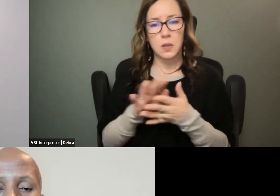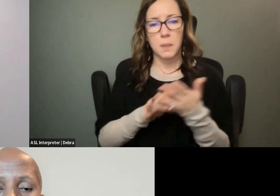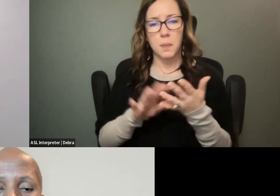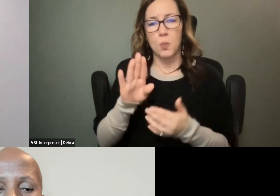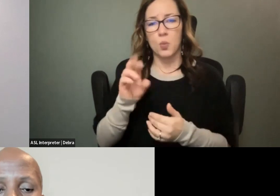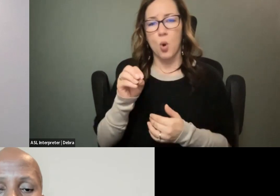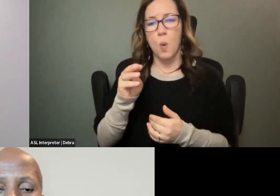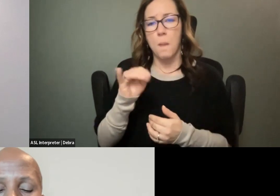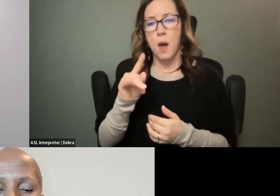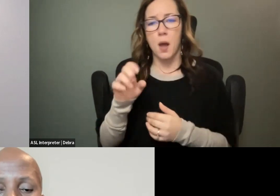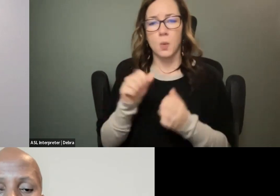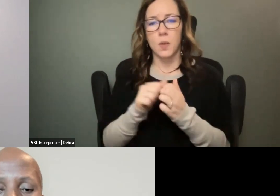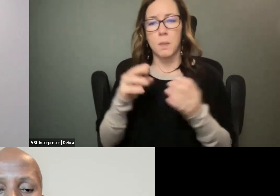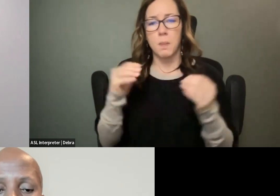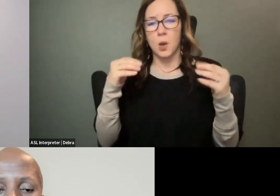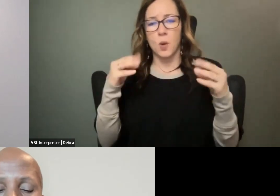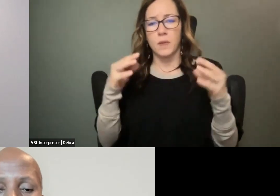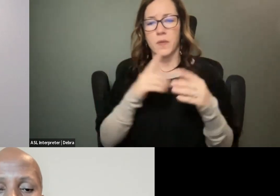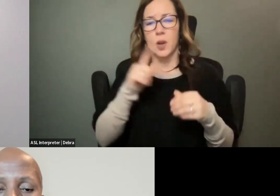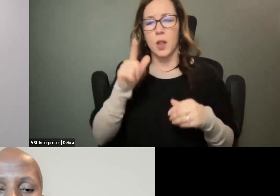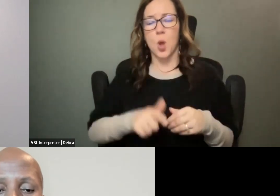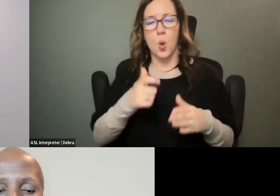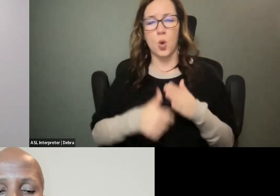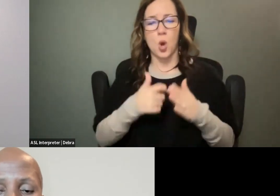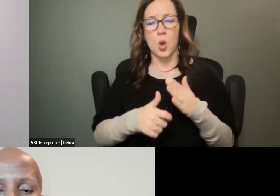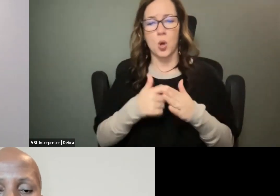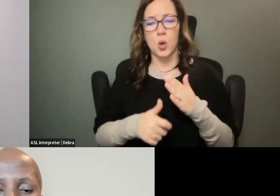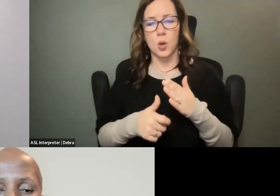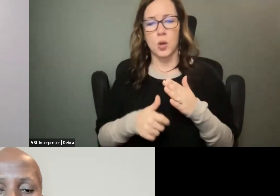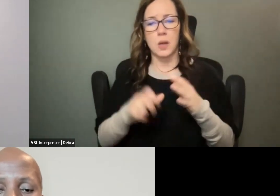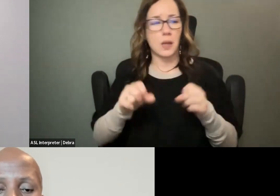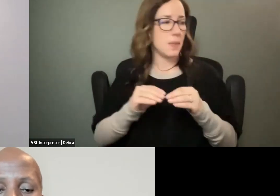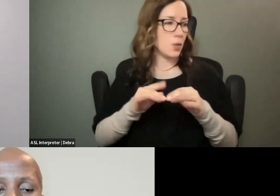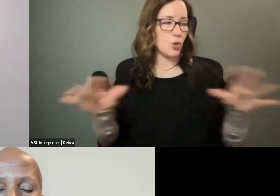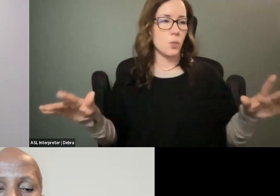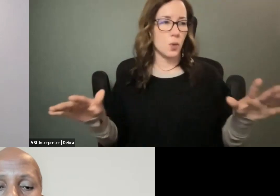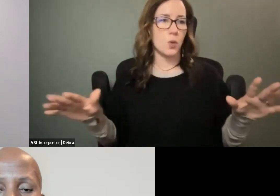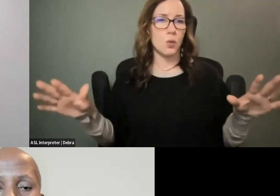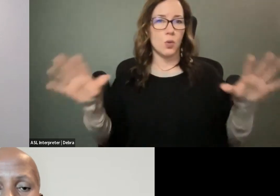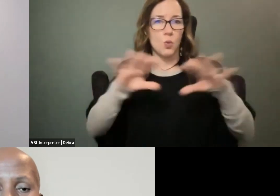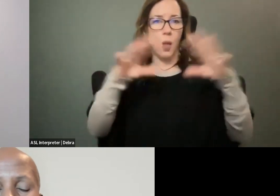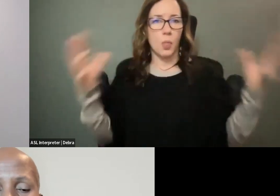it's low cost it could be you know it's pretty distributed around the world